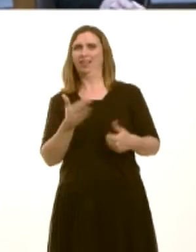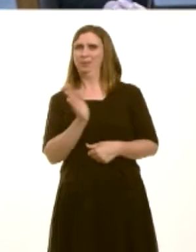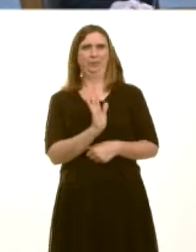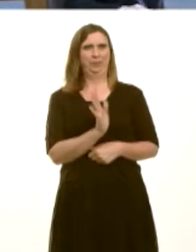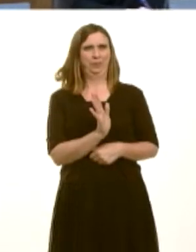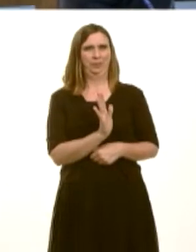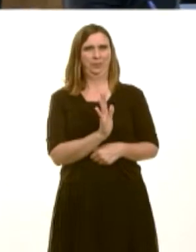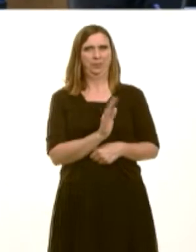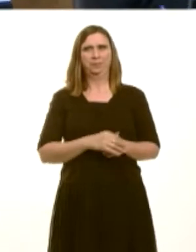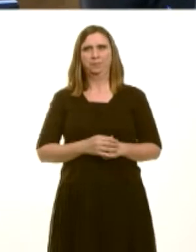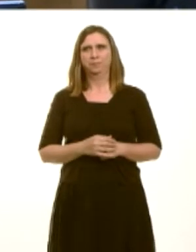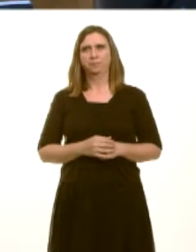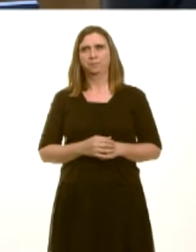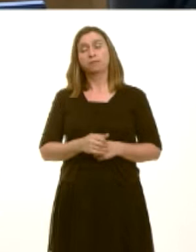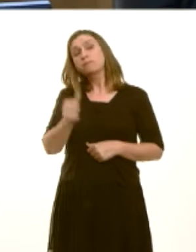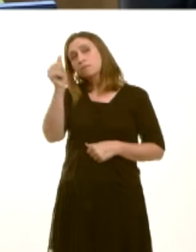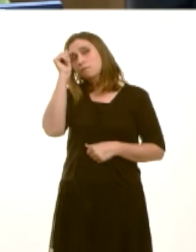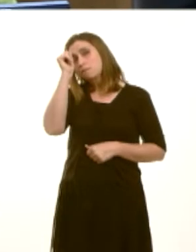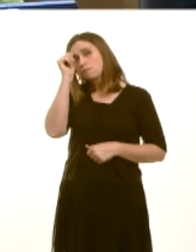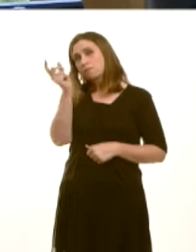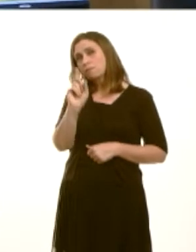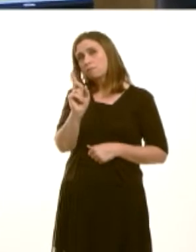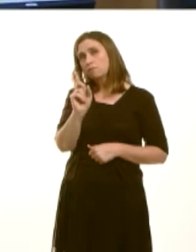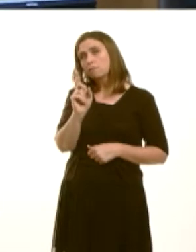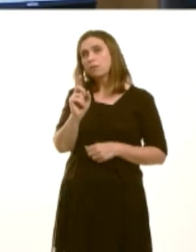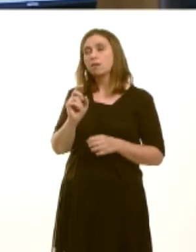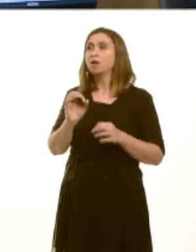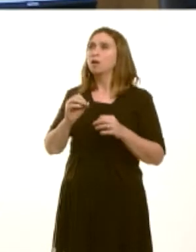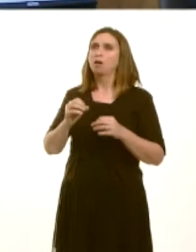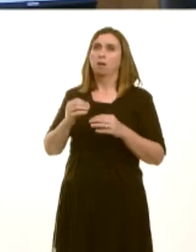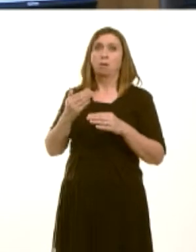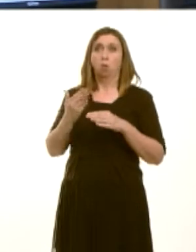But, what we do know is that we see now unemployment coming down, and we see economic activity